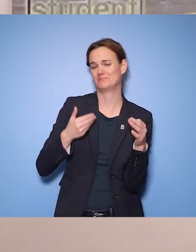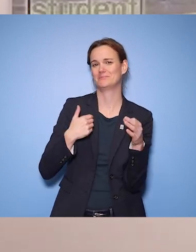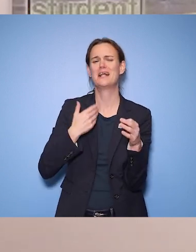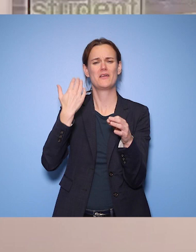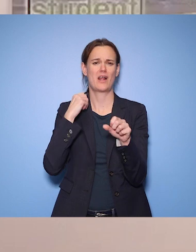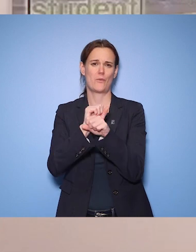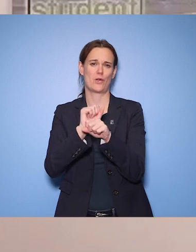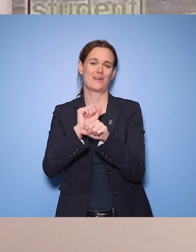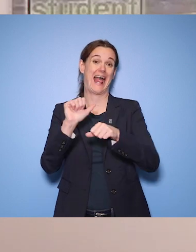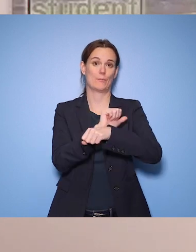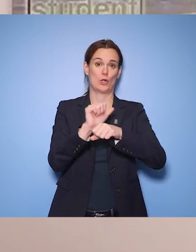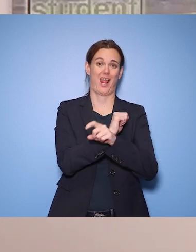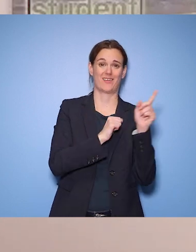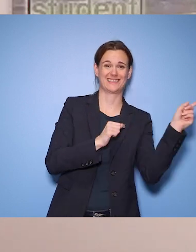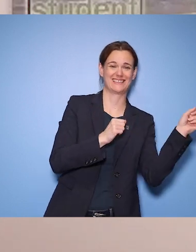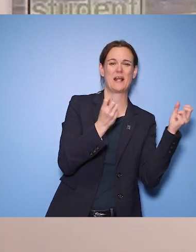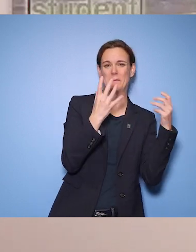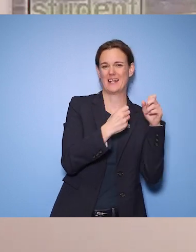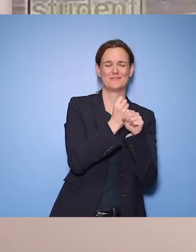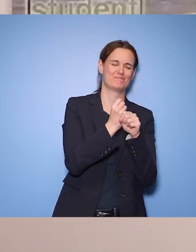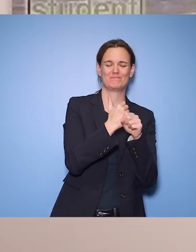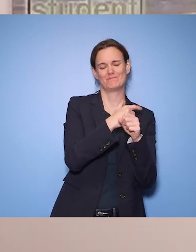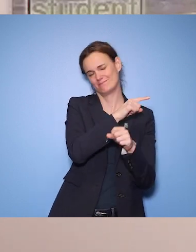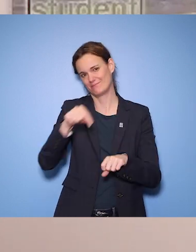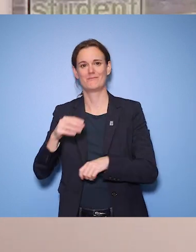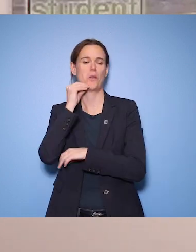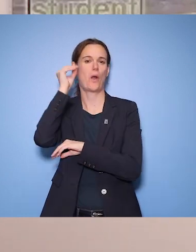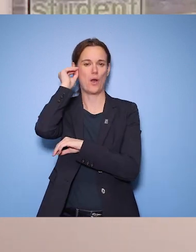for the last several years and decided it was finally time to come home. Having an NSCC here